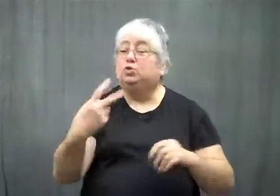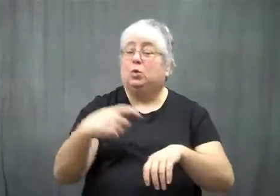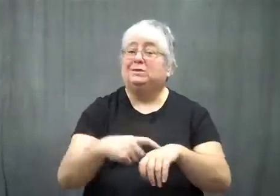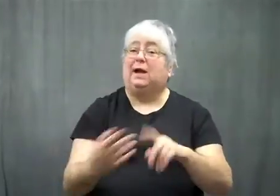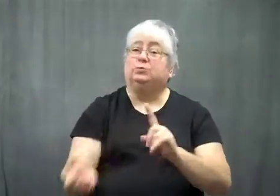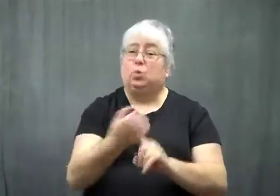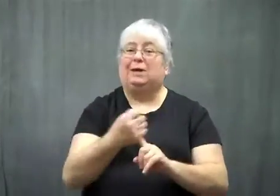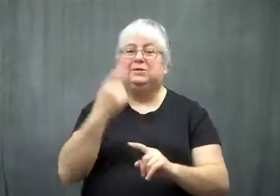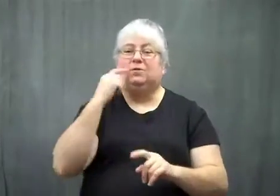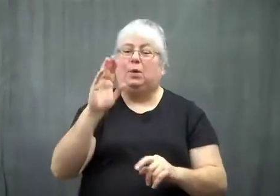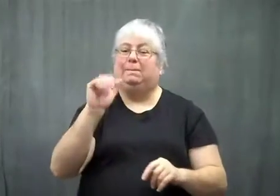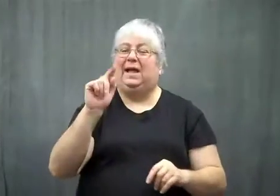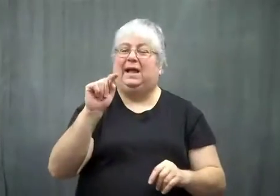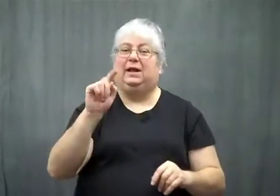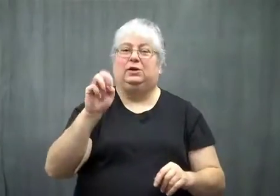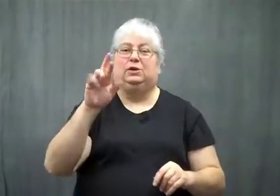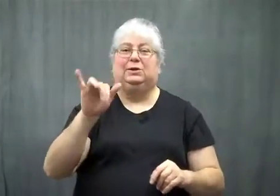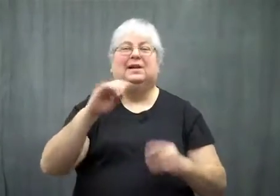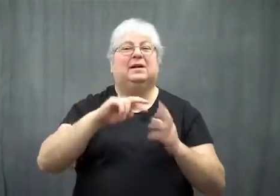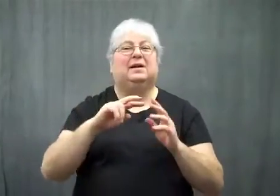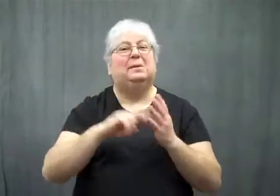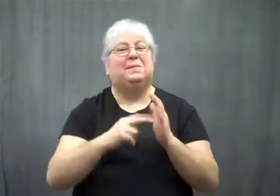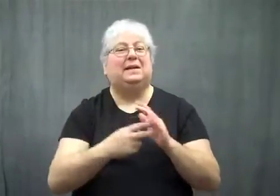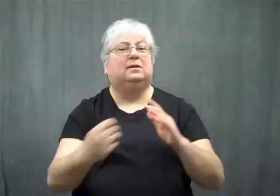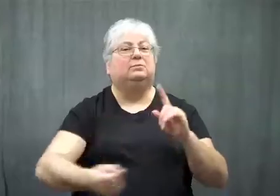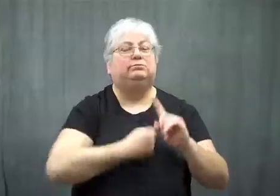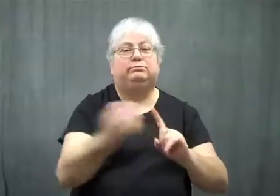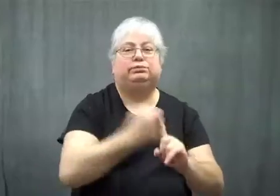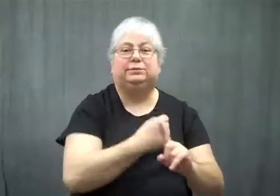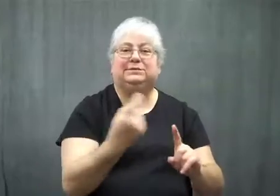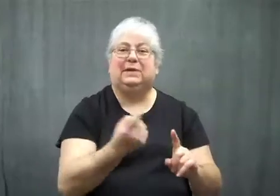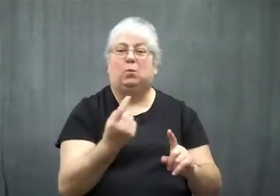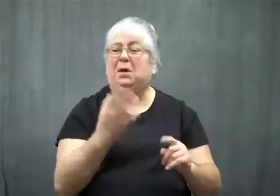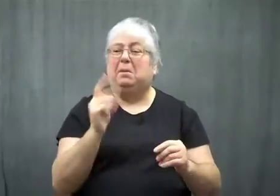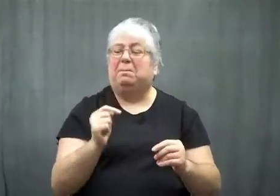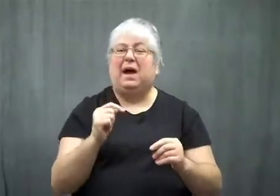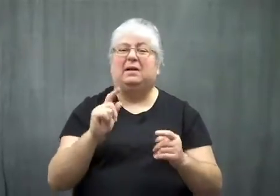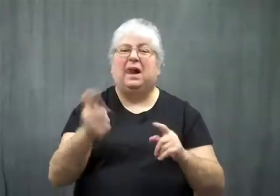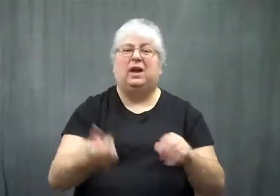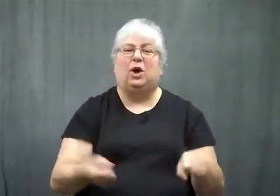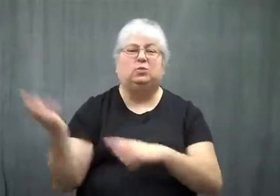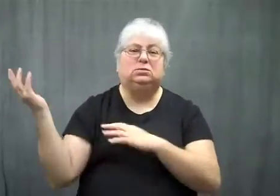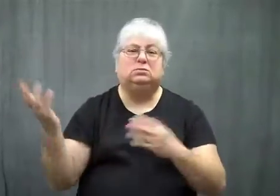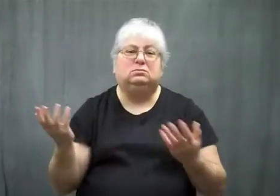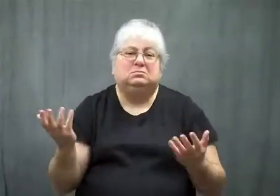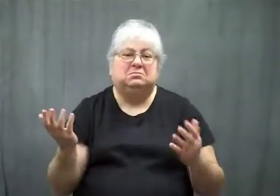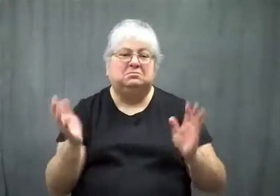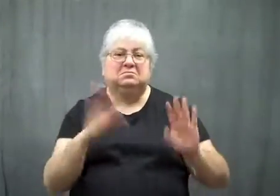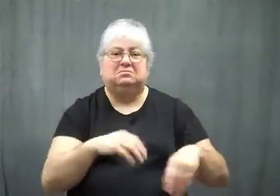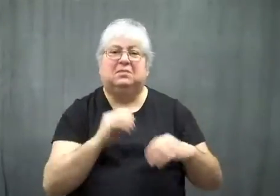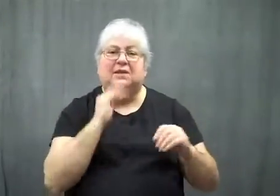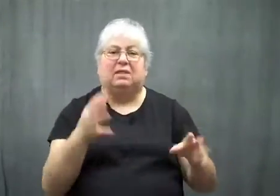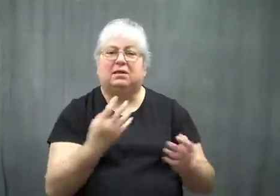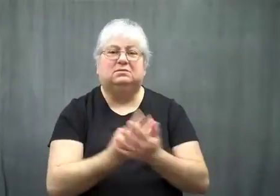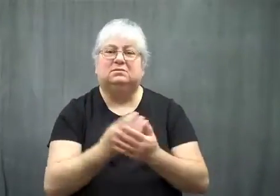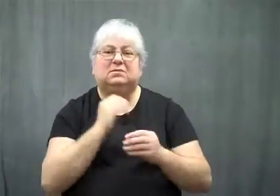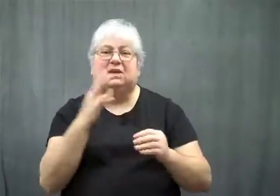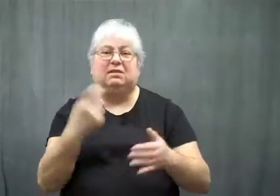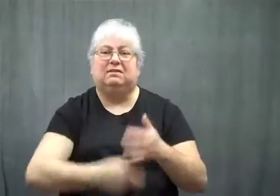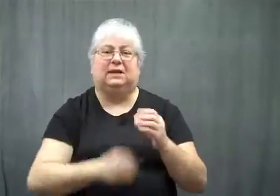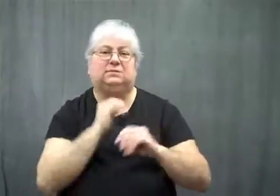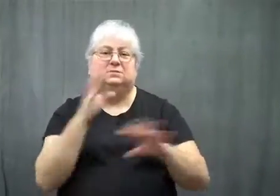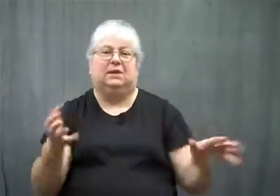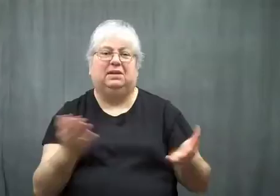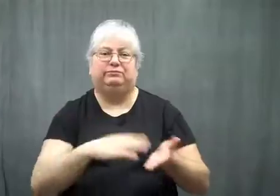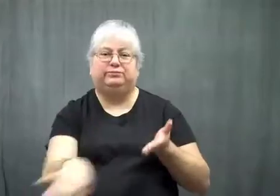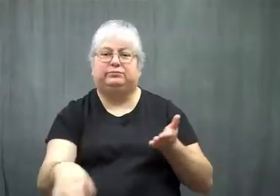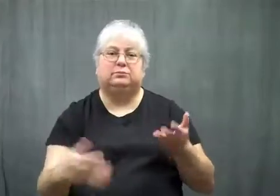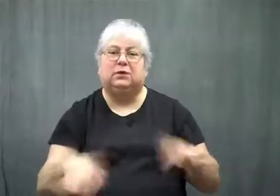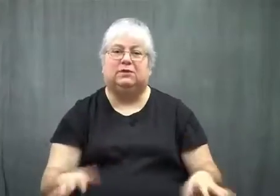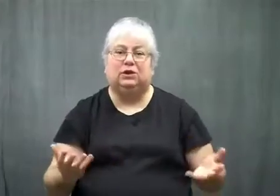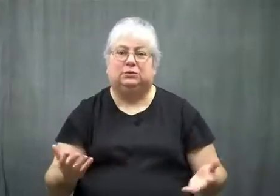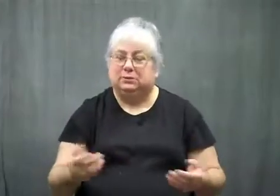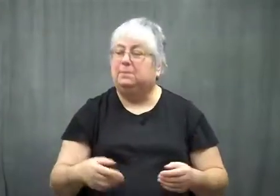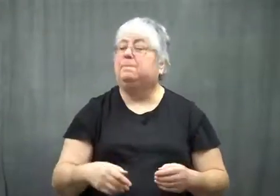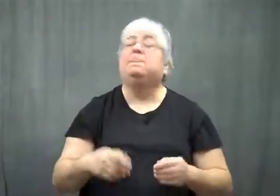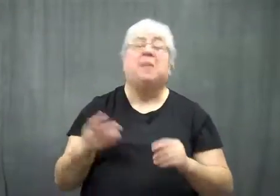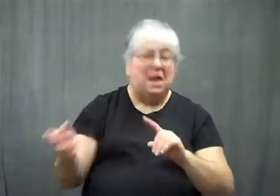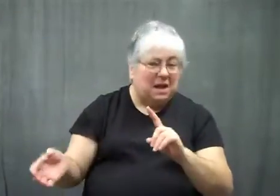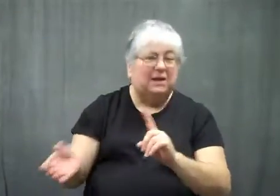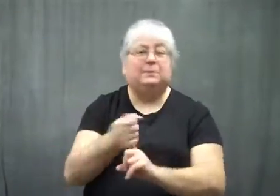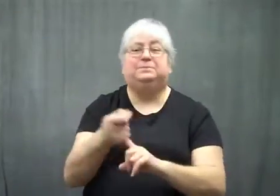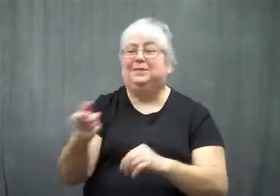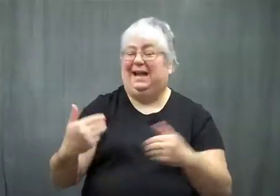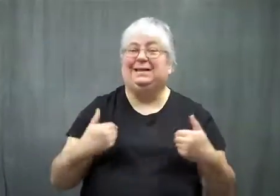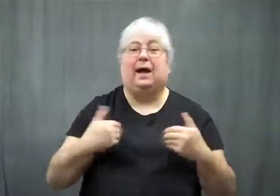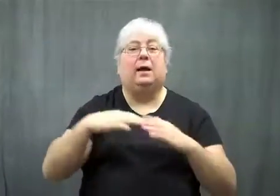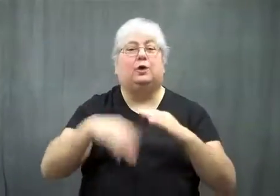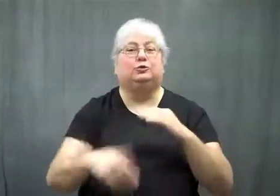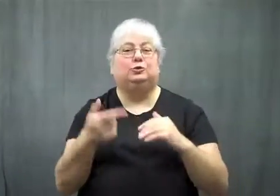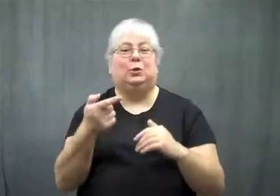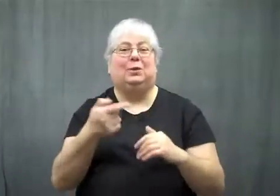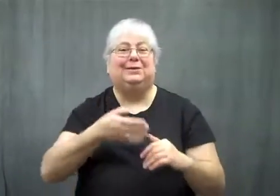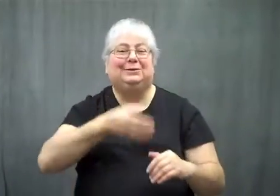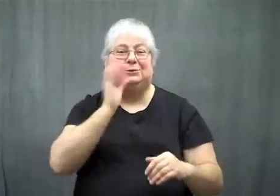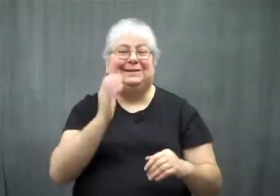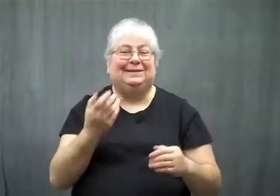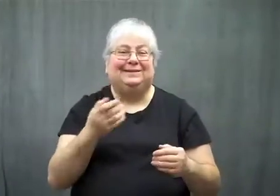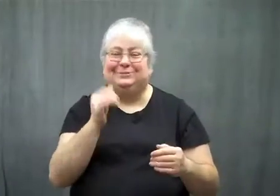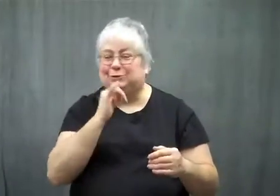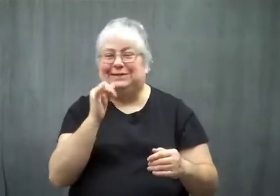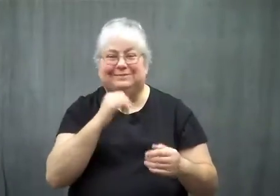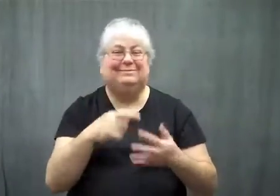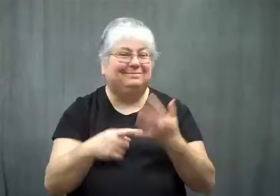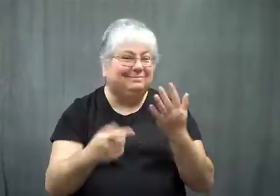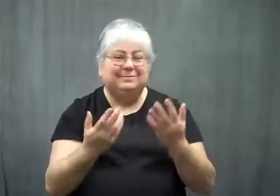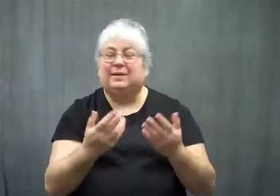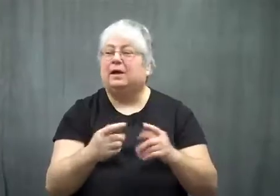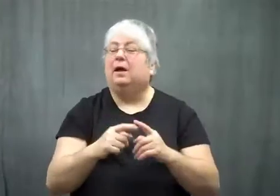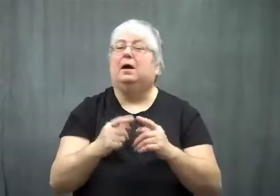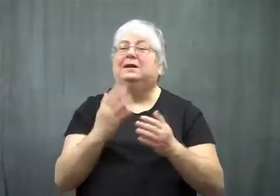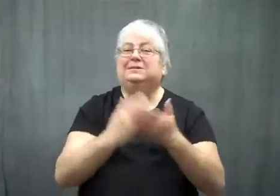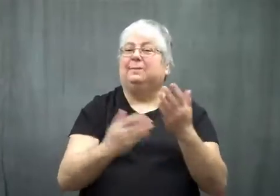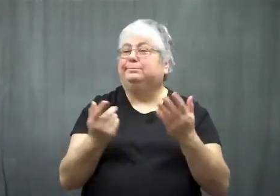He was twice arrested for battery, but the charges were dismissed.